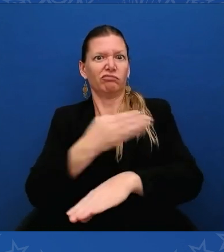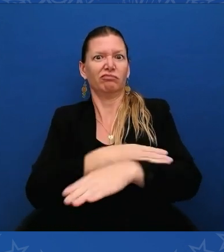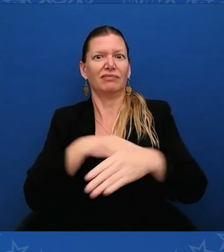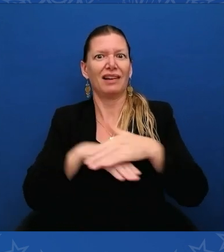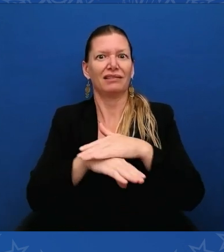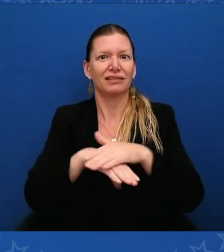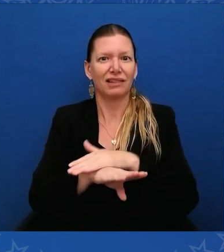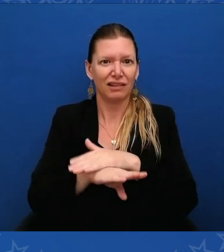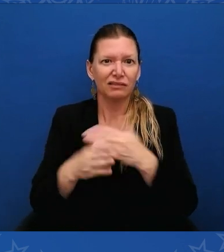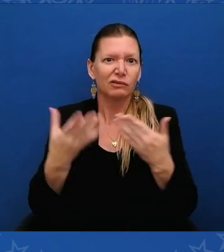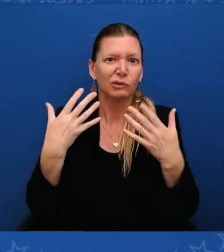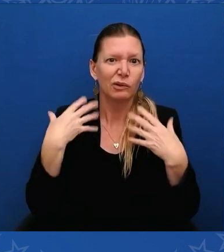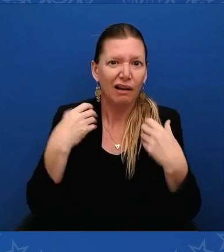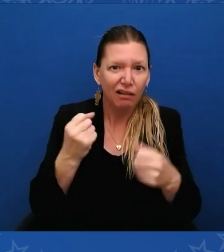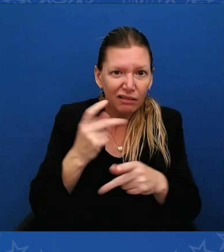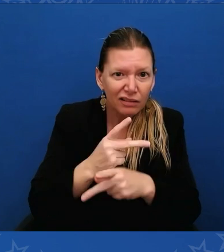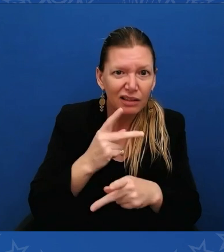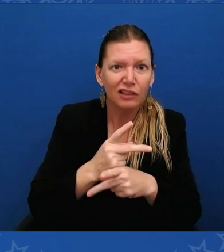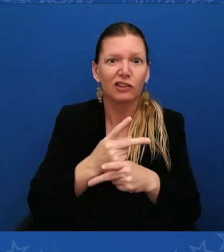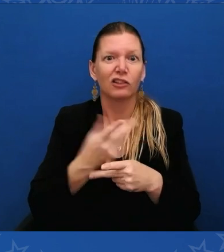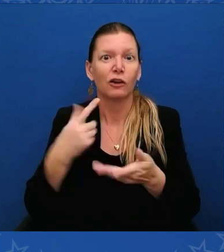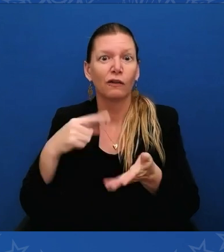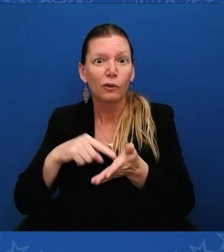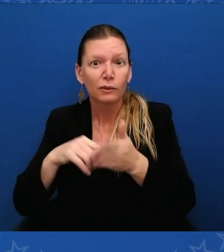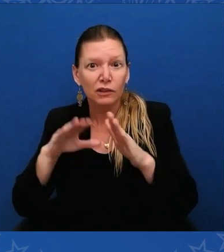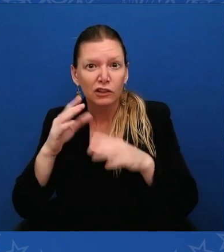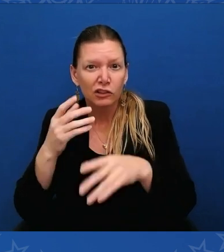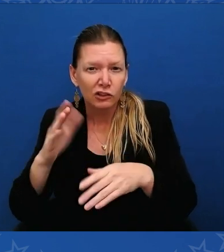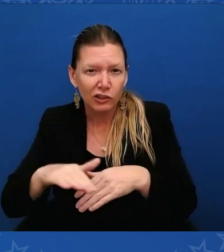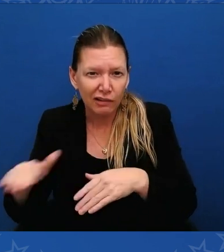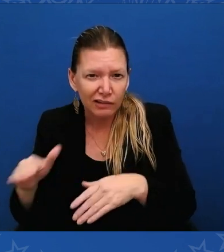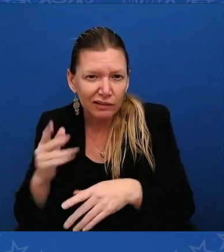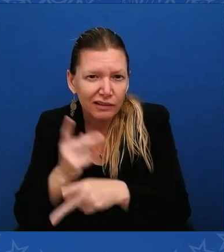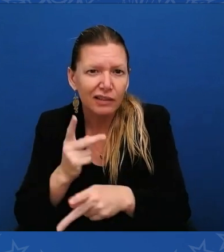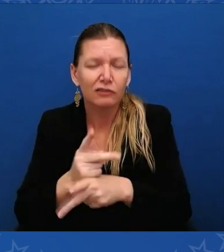ensuring they have the tools to succeed in the 21st century.